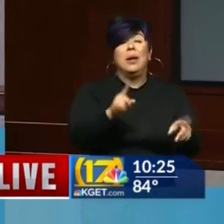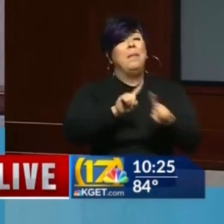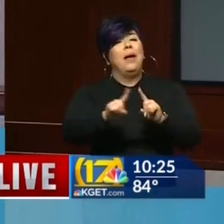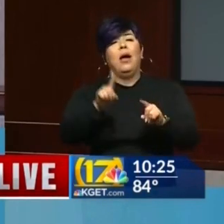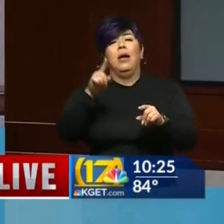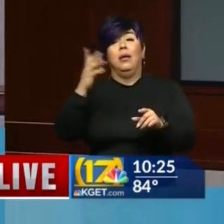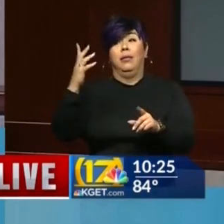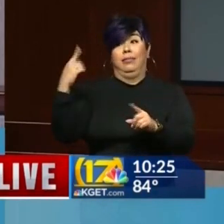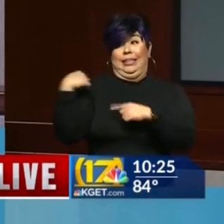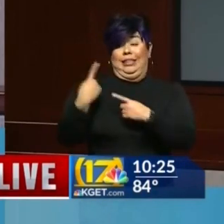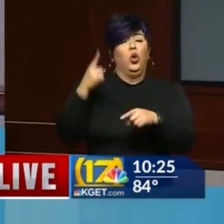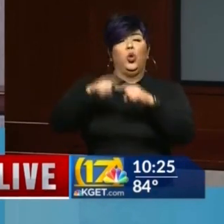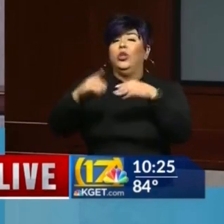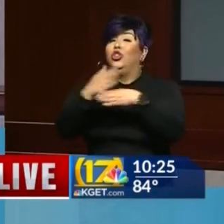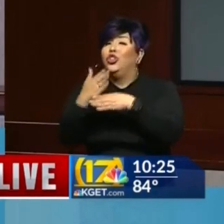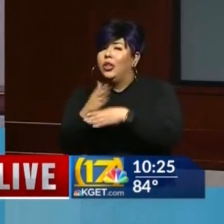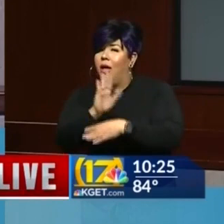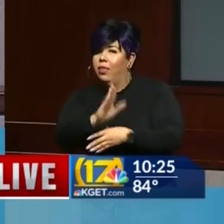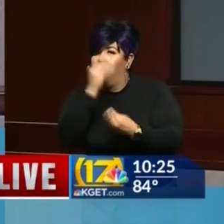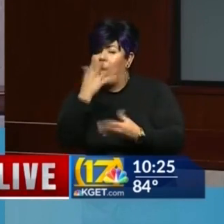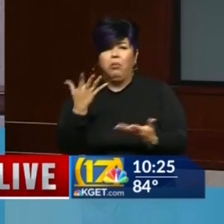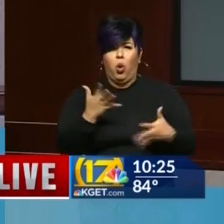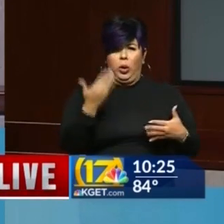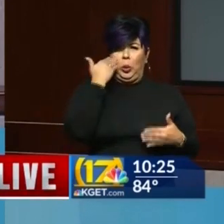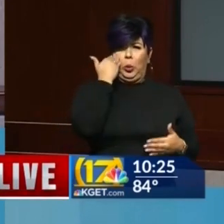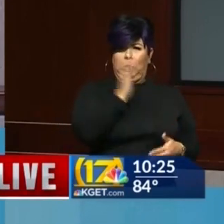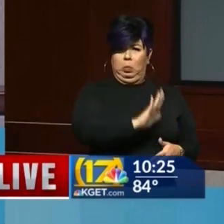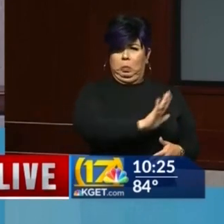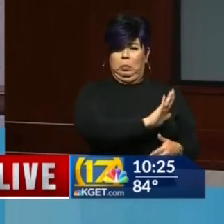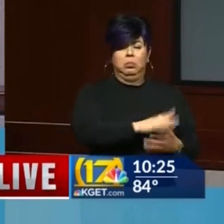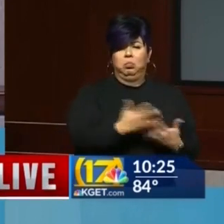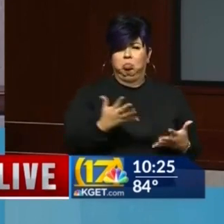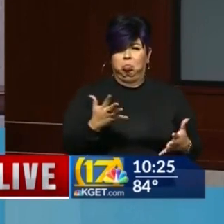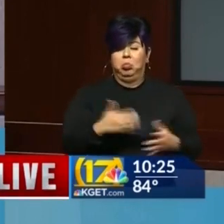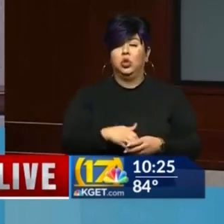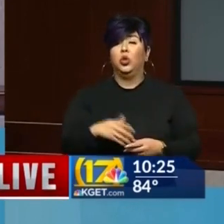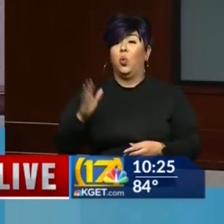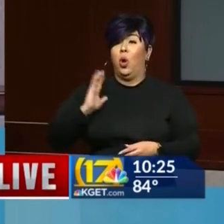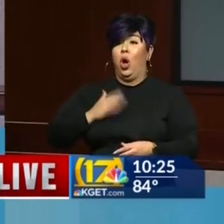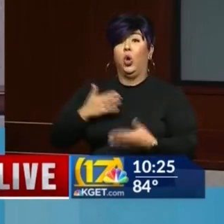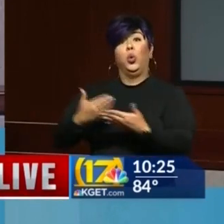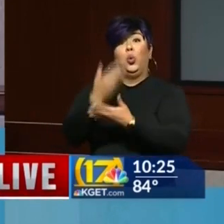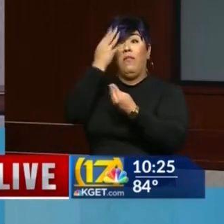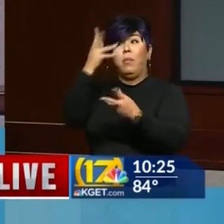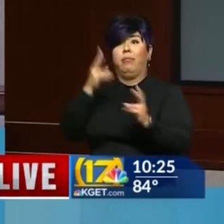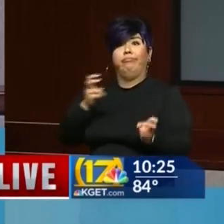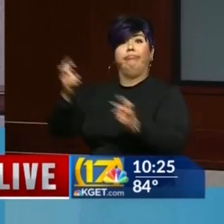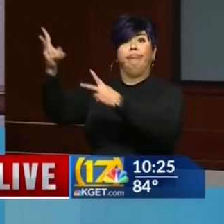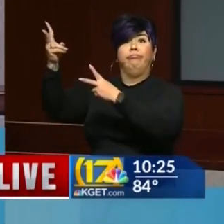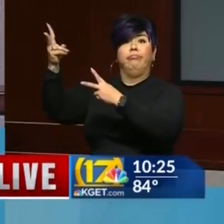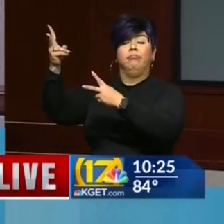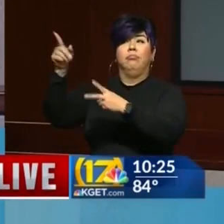ALONG. WE HAVE NOT HAD THE GO-AHEAD TO BE ABLE TO WRITE IT PUBLICLY.